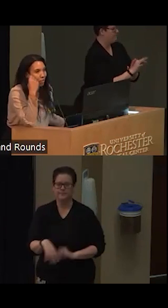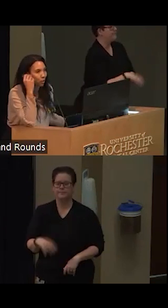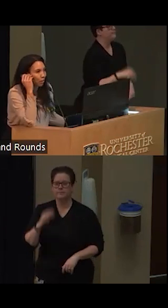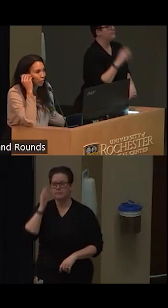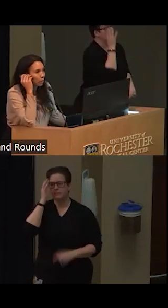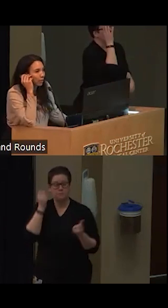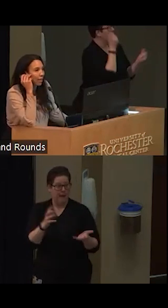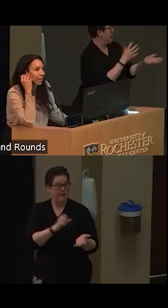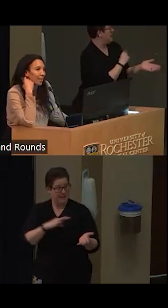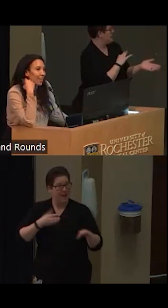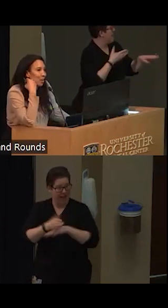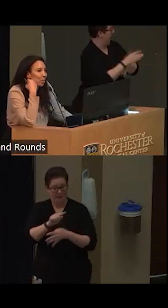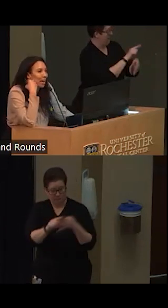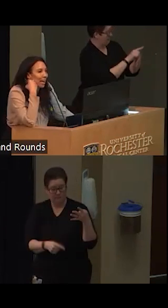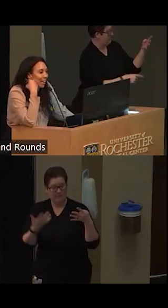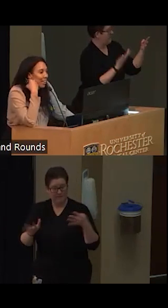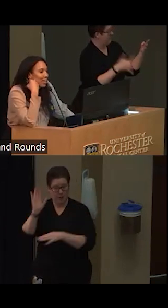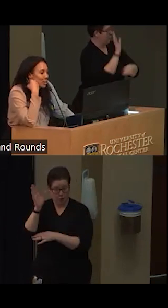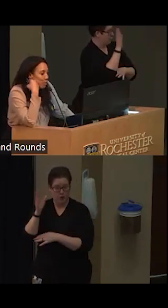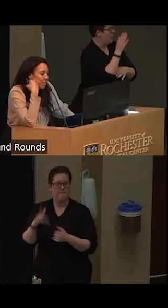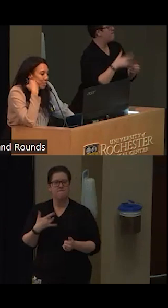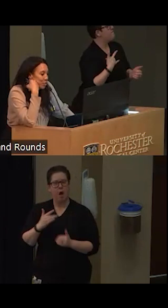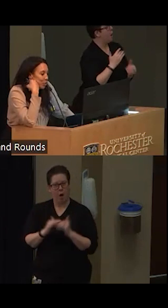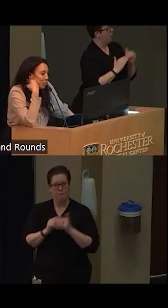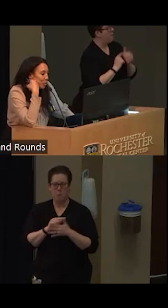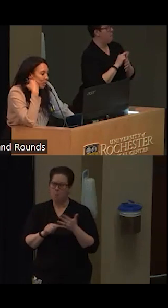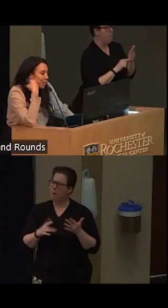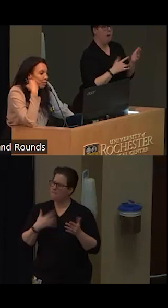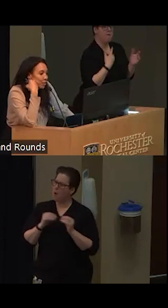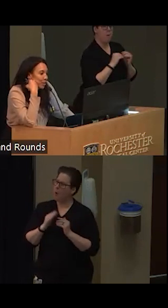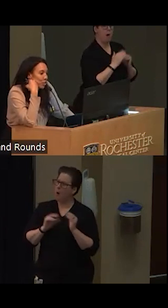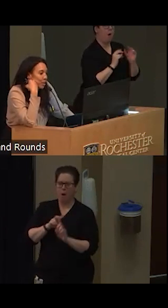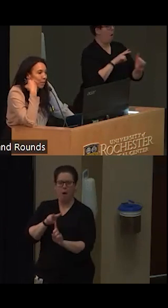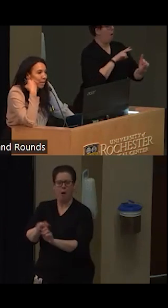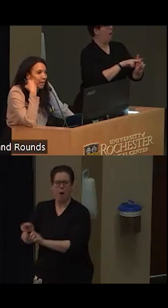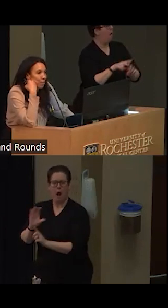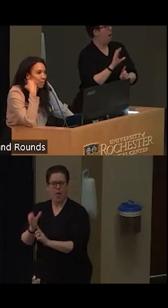staff weren't comfortable in in applying some of this to clinical situations that made them